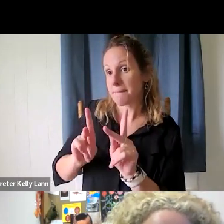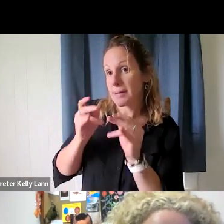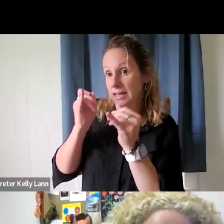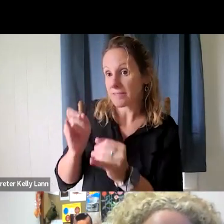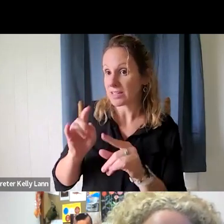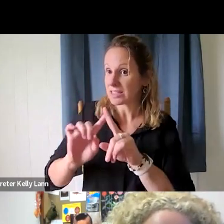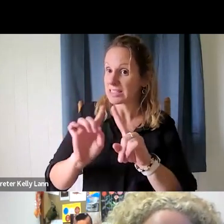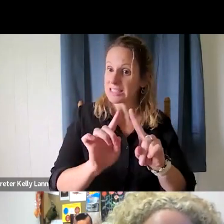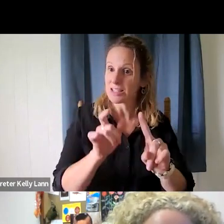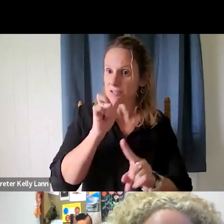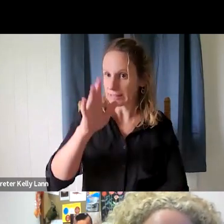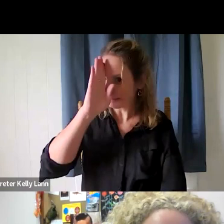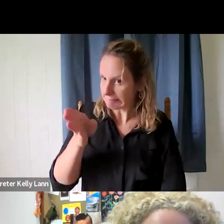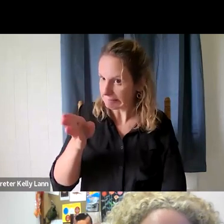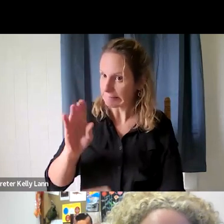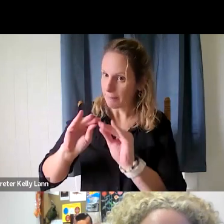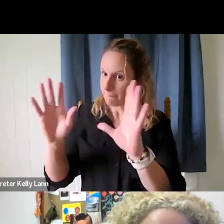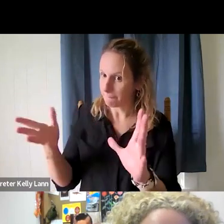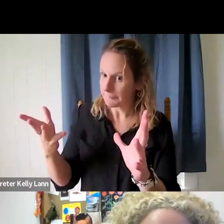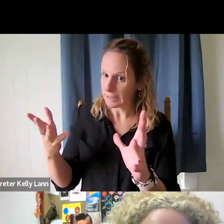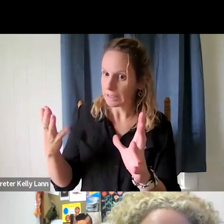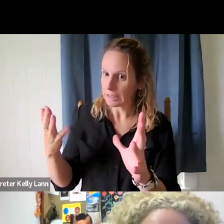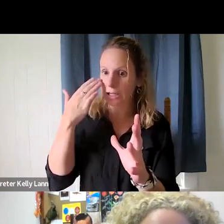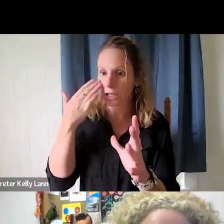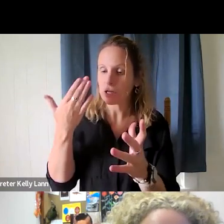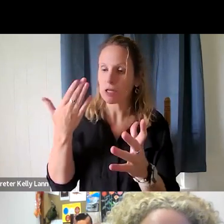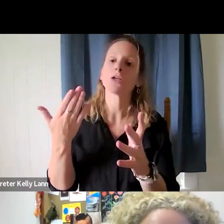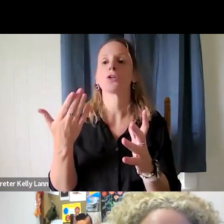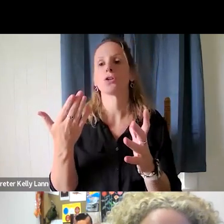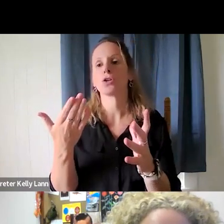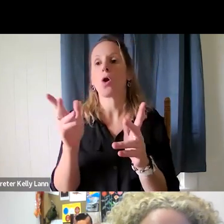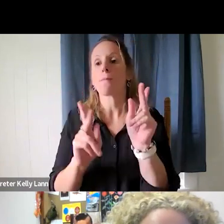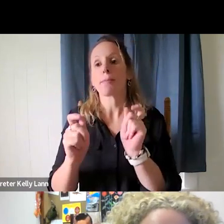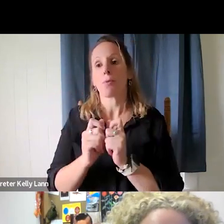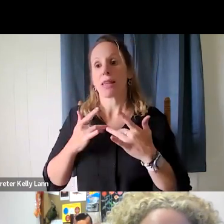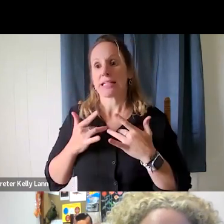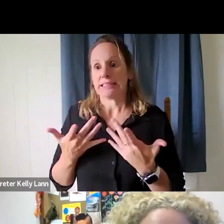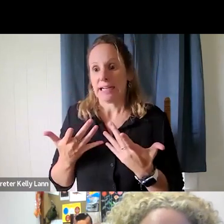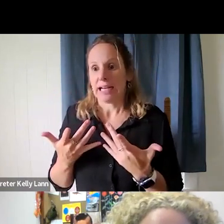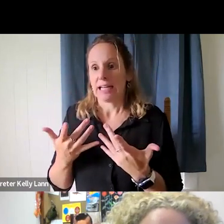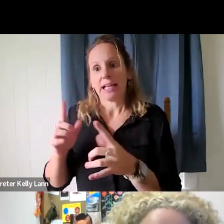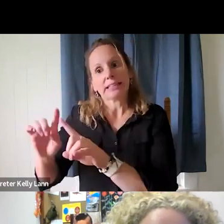It's not a straightforward thing as you know, you can have five people with anxiety, and they're all gonna have different thresholds